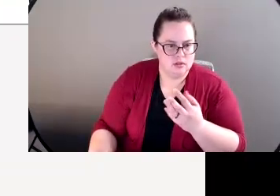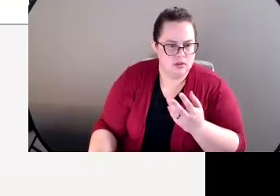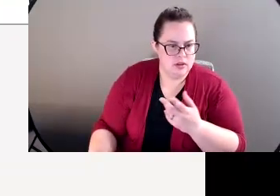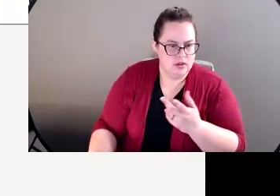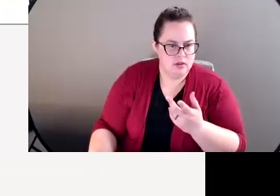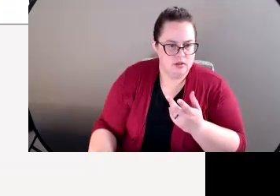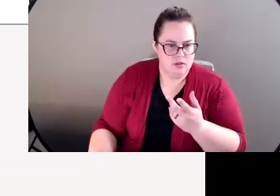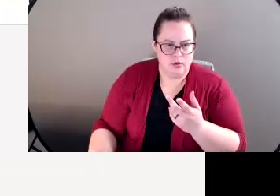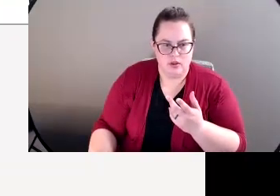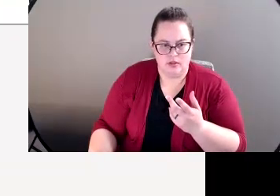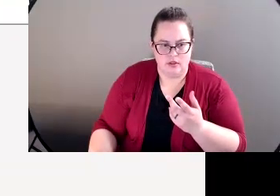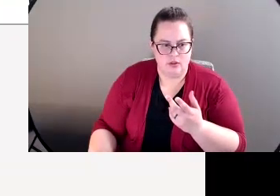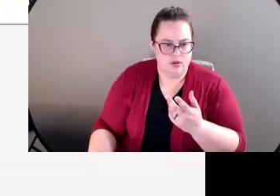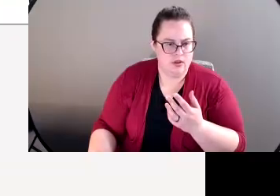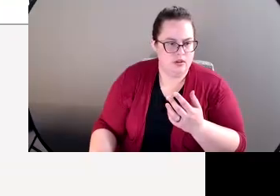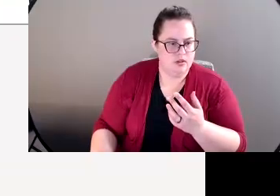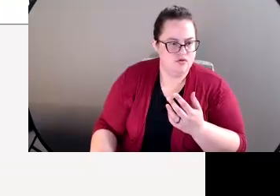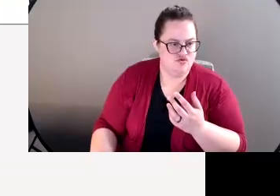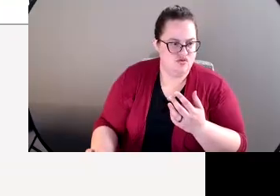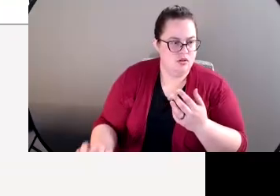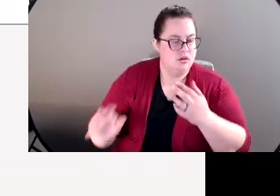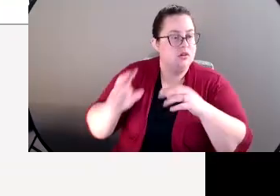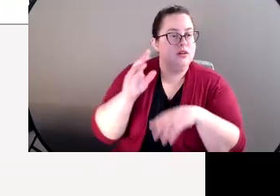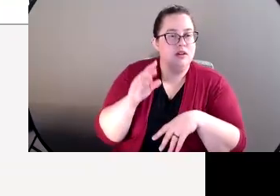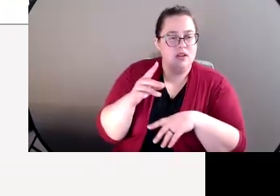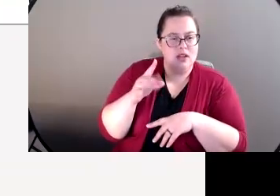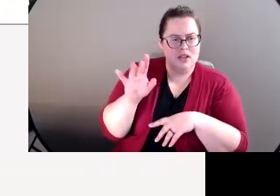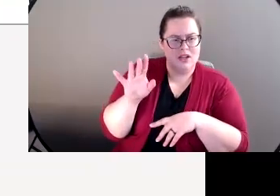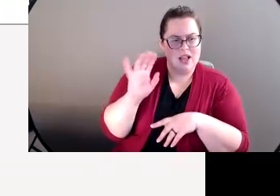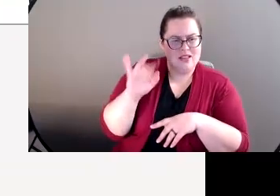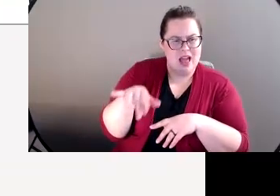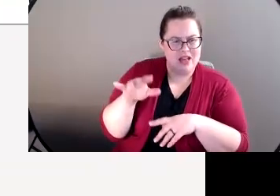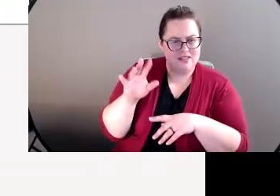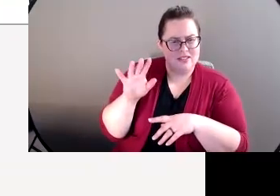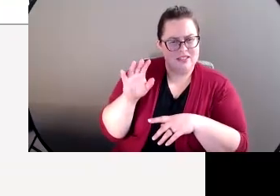Is this the enable the feature preview? Travis.